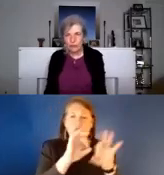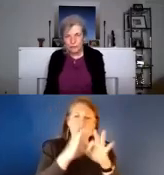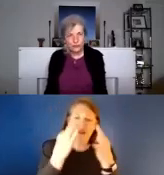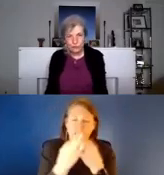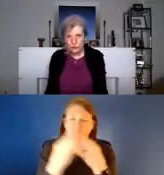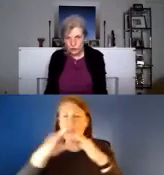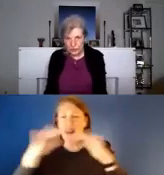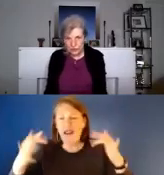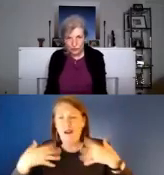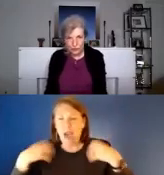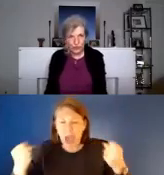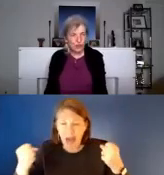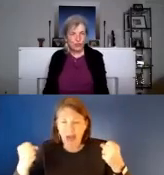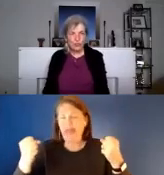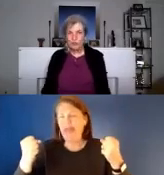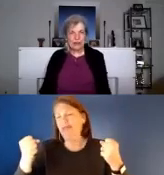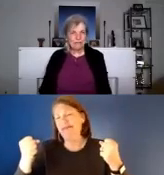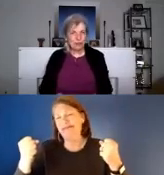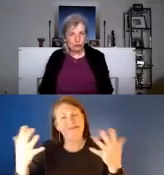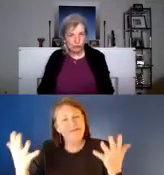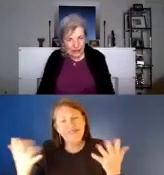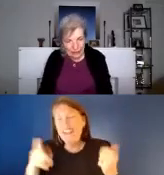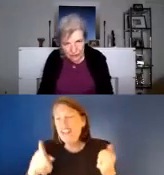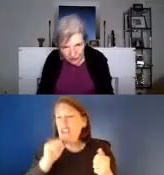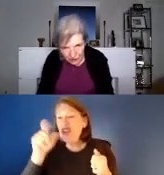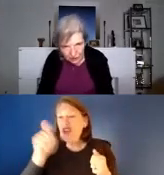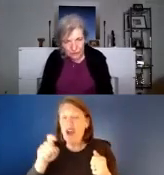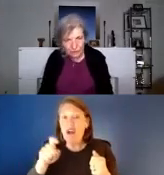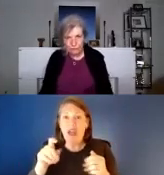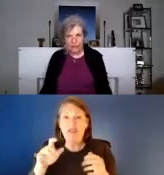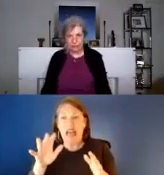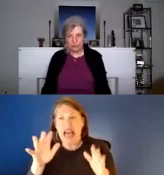07:39:27 issues or challenges, you don't have to cram it in in the five days.